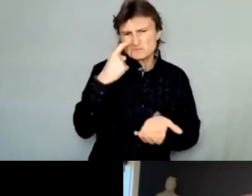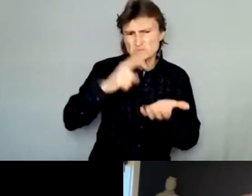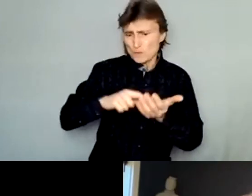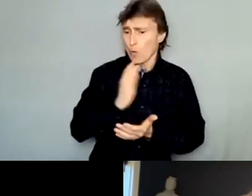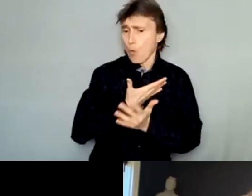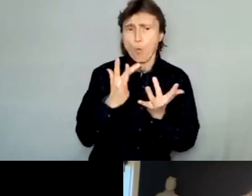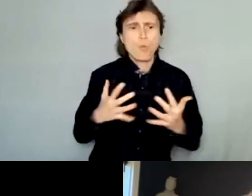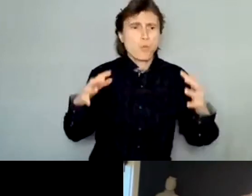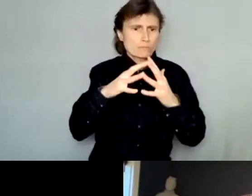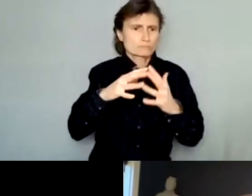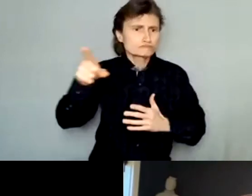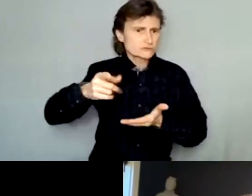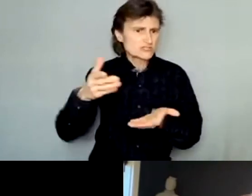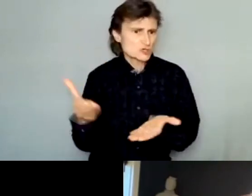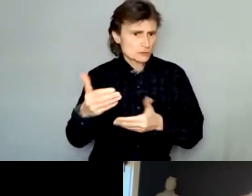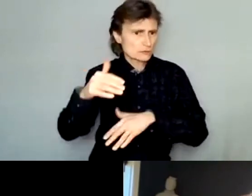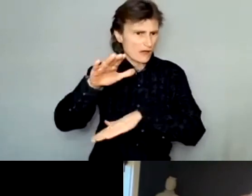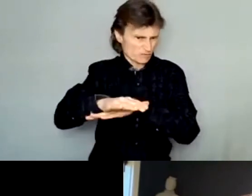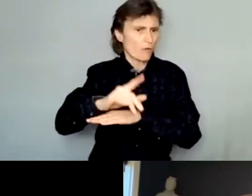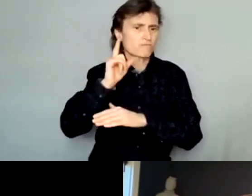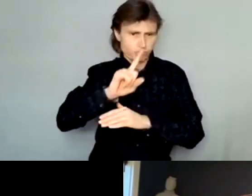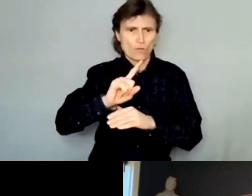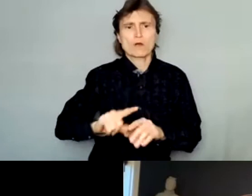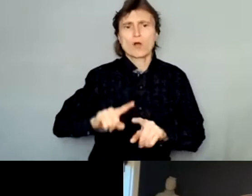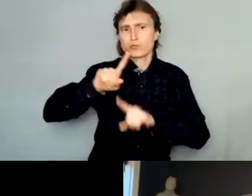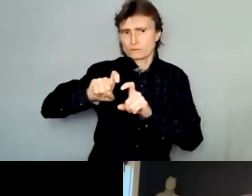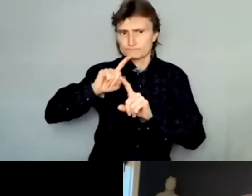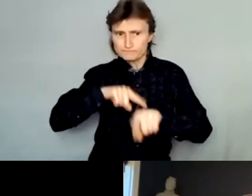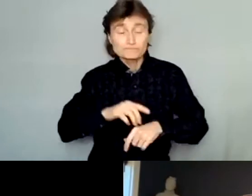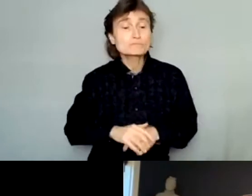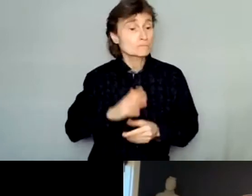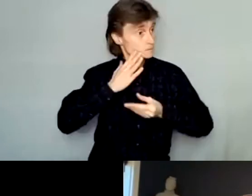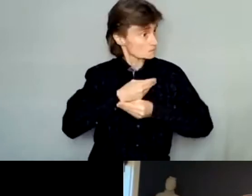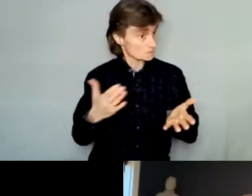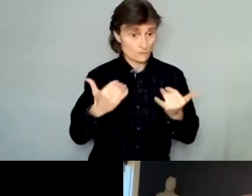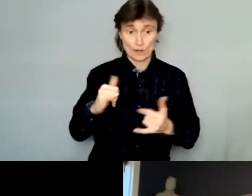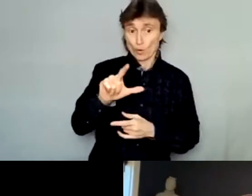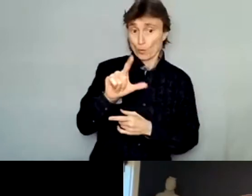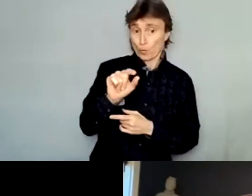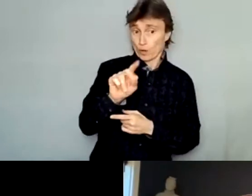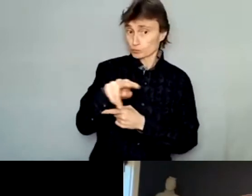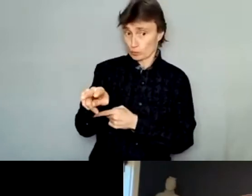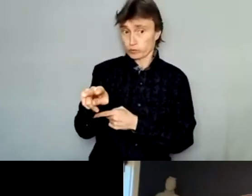Right now, we are in the fourth year of a current four-year strategic framework.